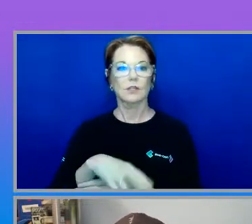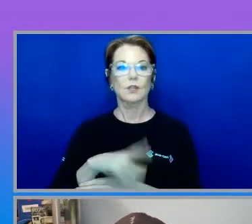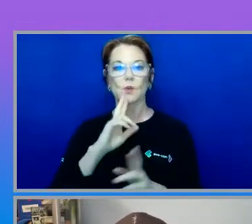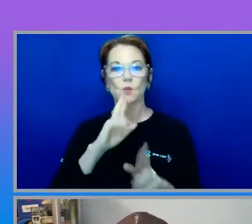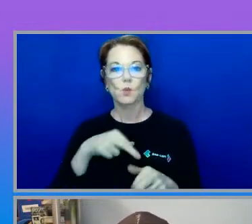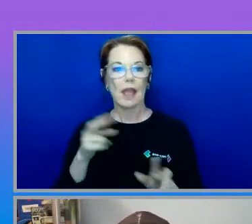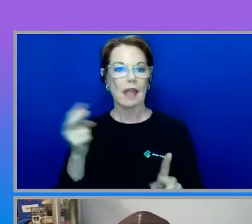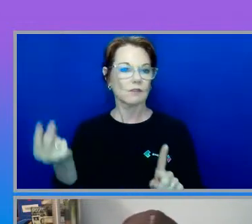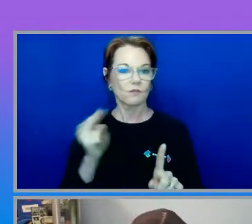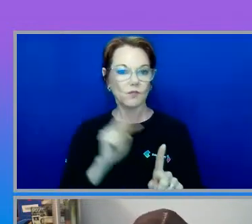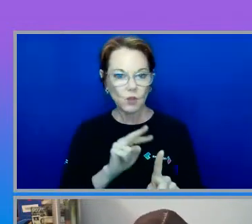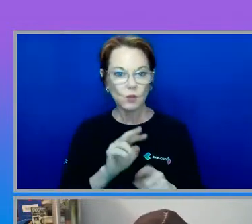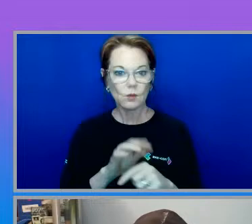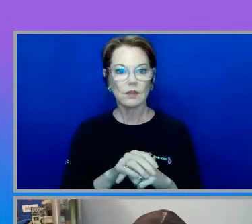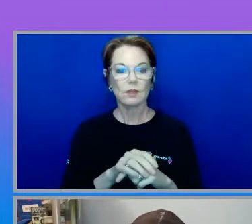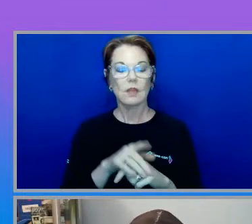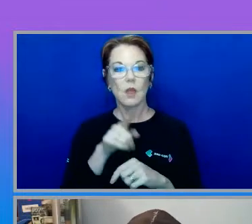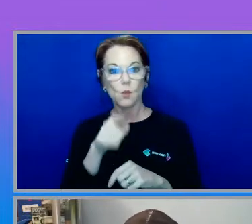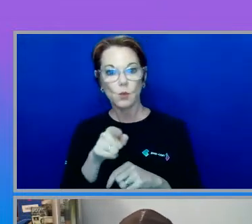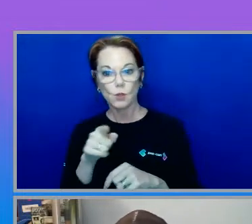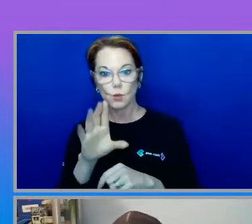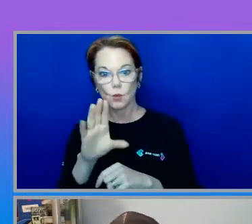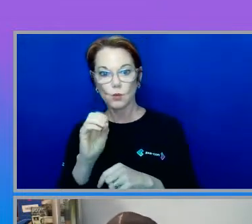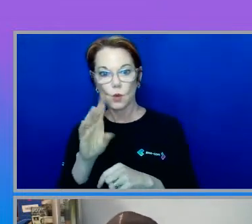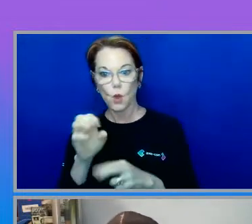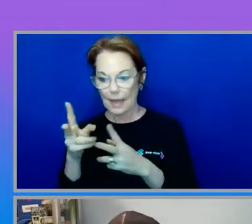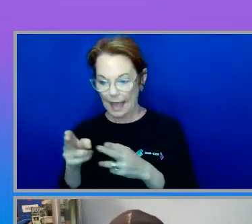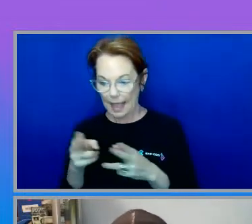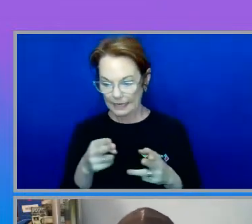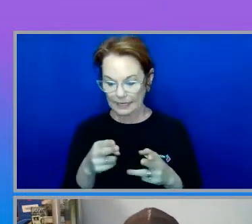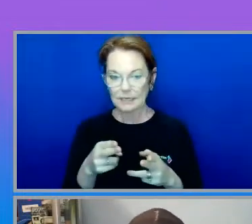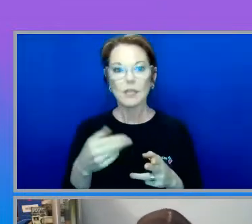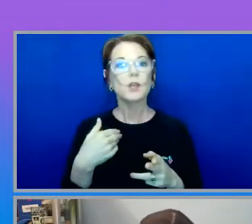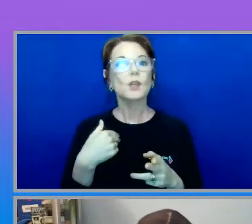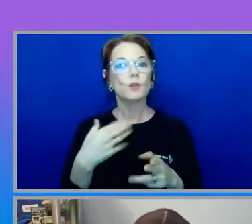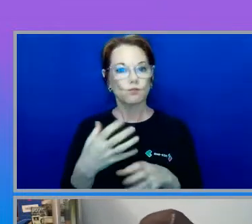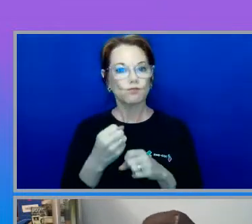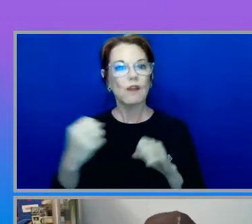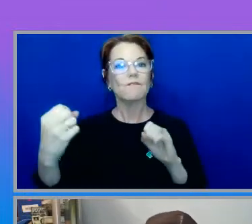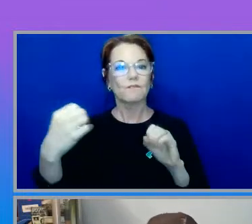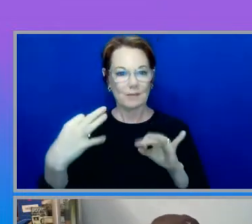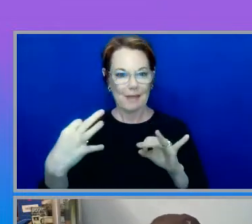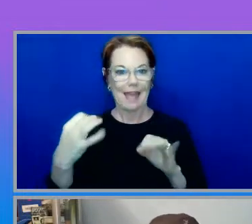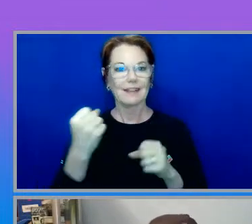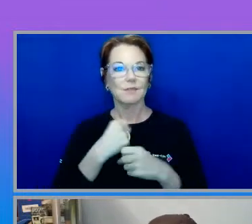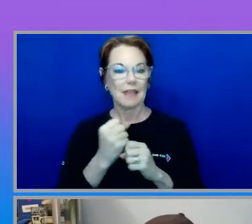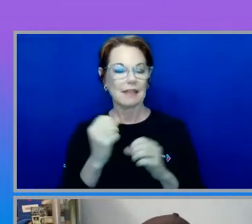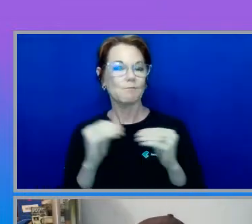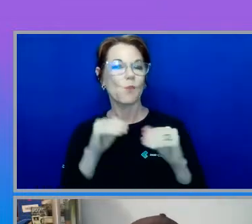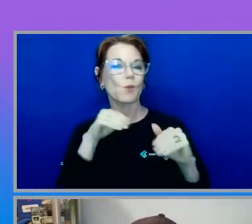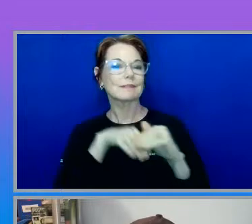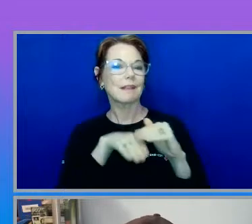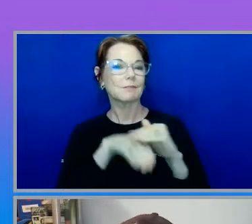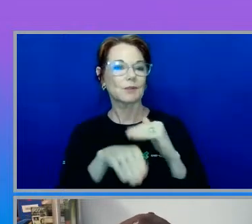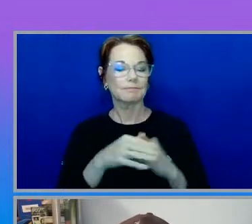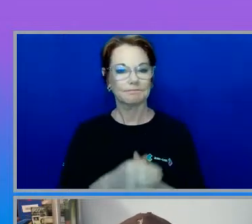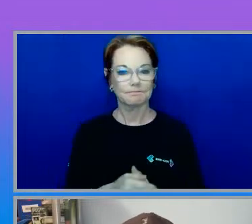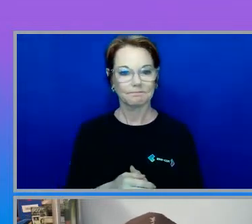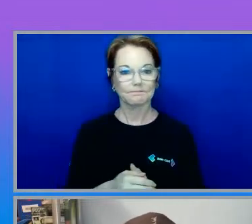code. And as you edit your code, you'll get the feedback you need to make your components more